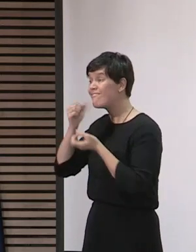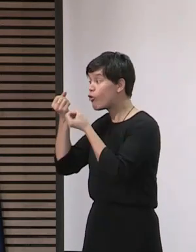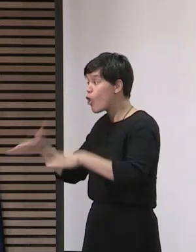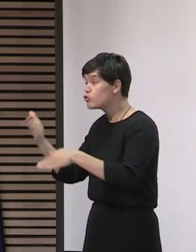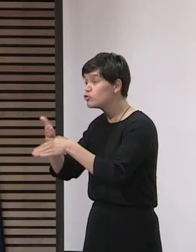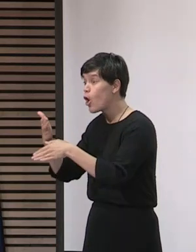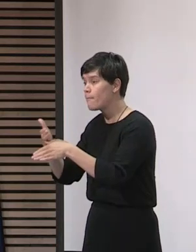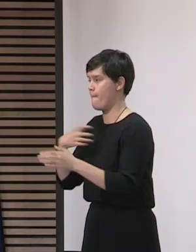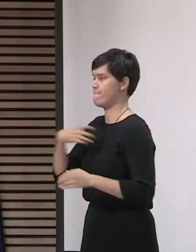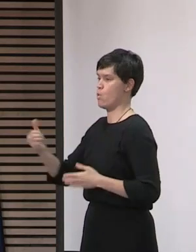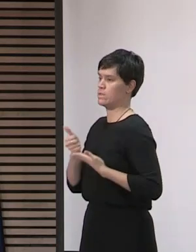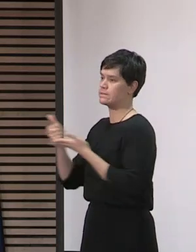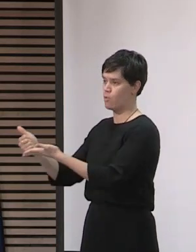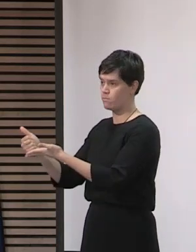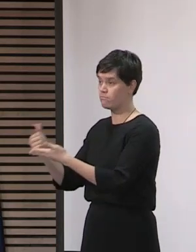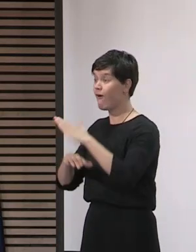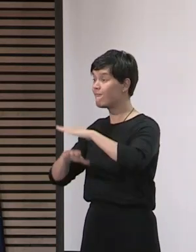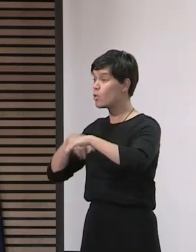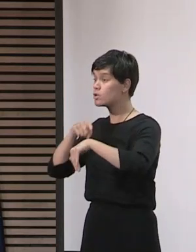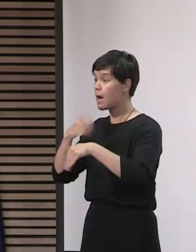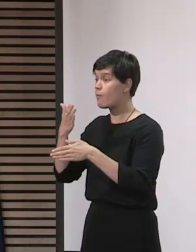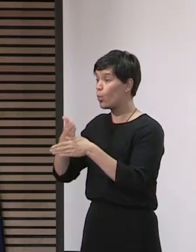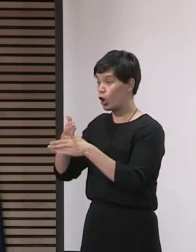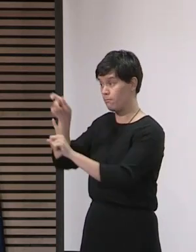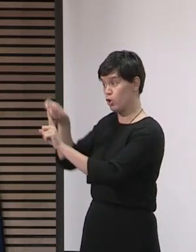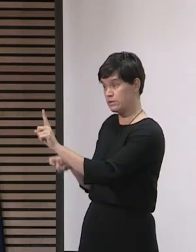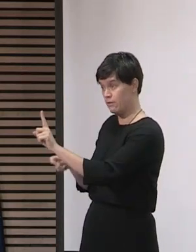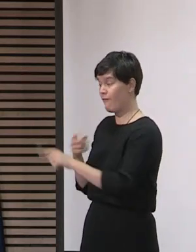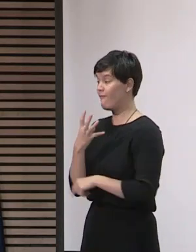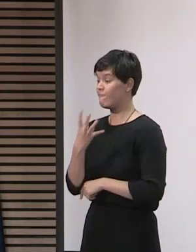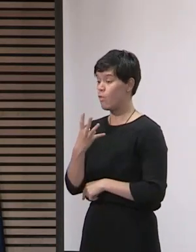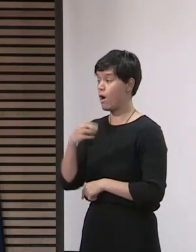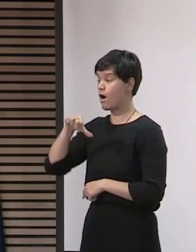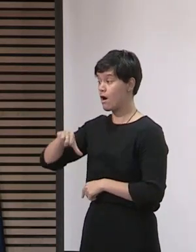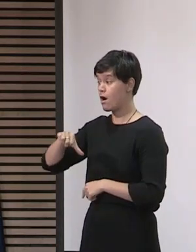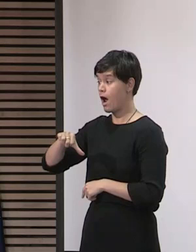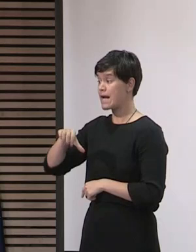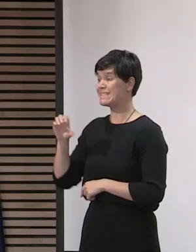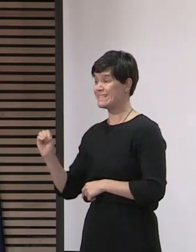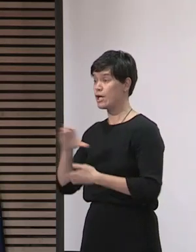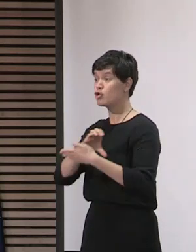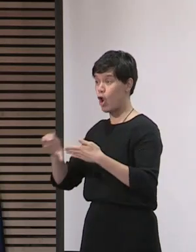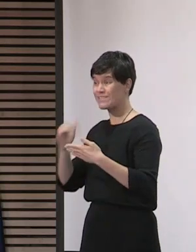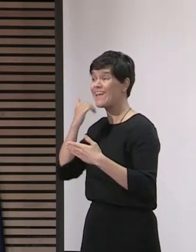financial support for New Zealanders who lose their job due to the virus. A full-time